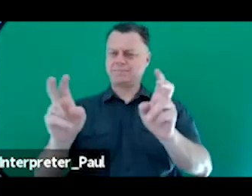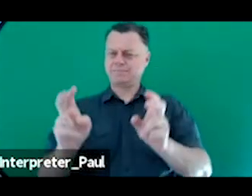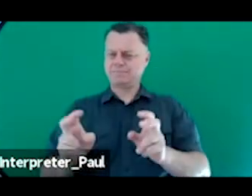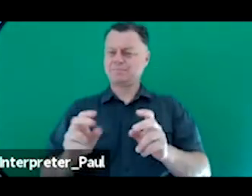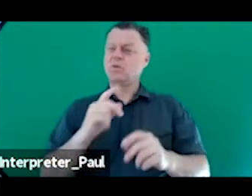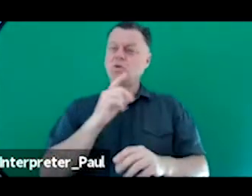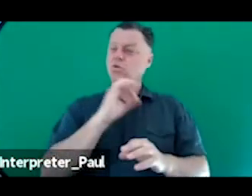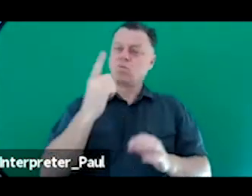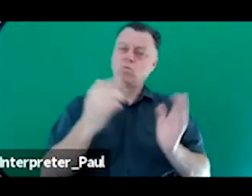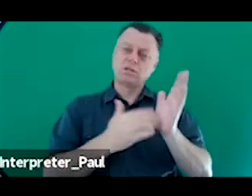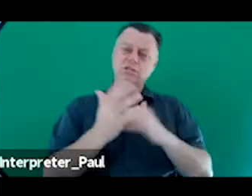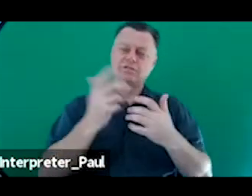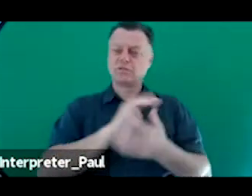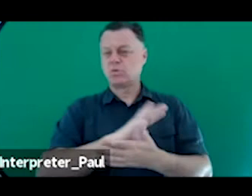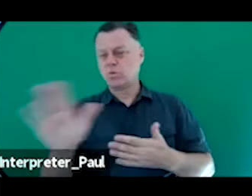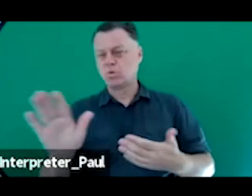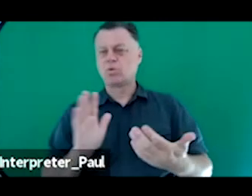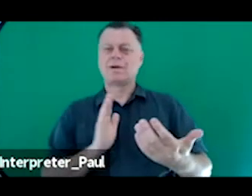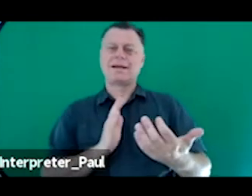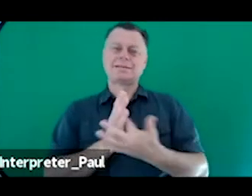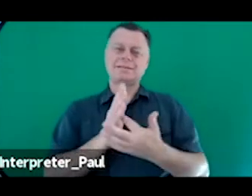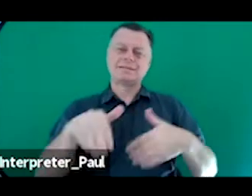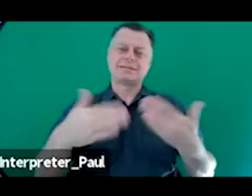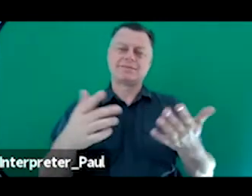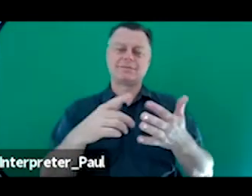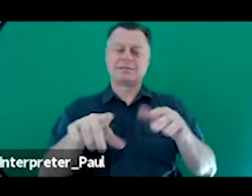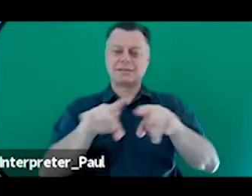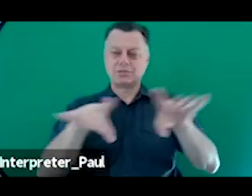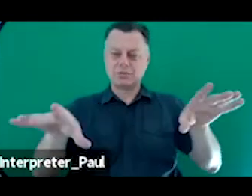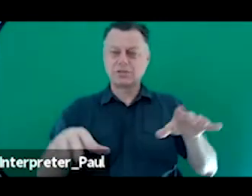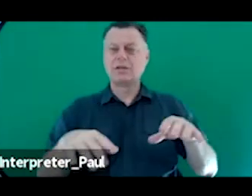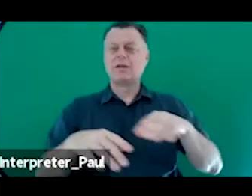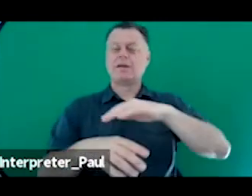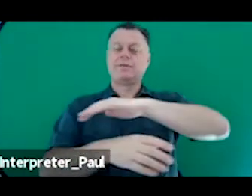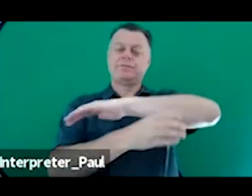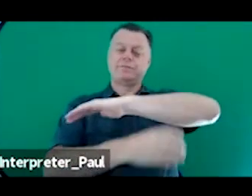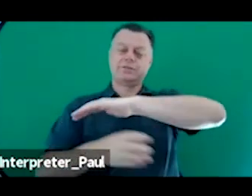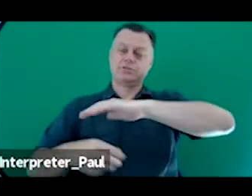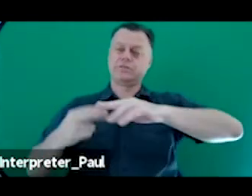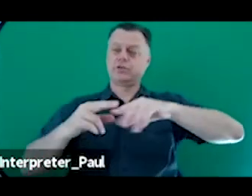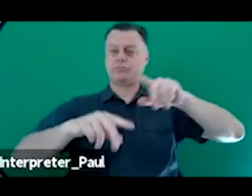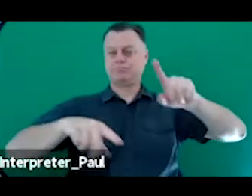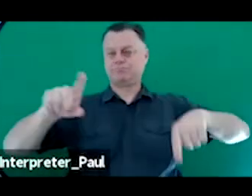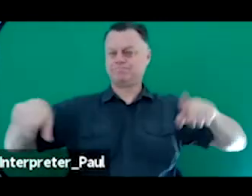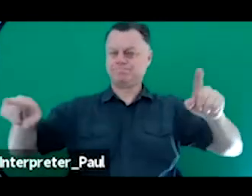fits all. Accessibility providing equity. It's a foundation of the diversity, equity and inclusion